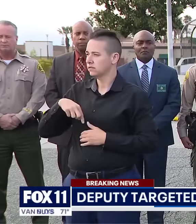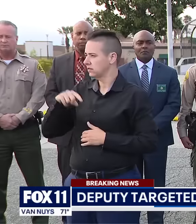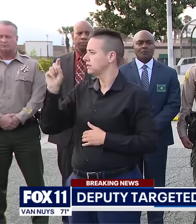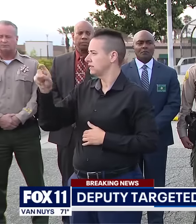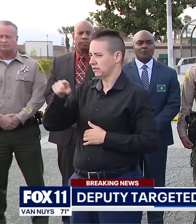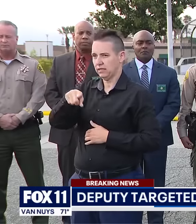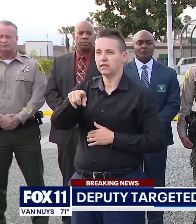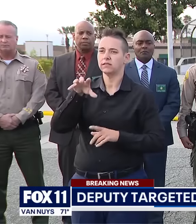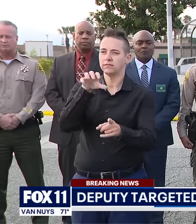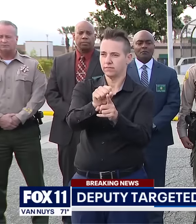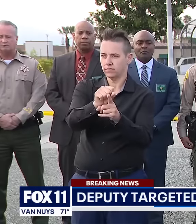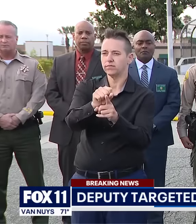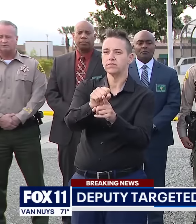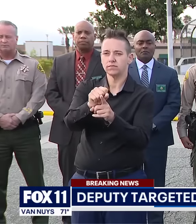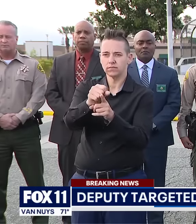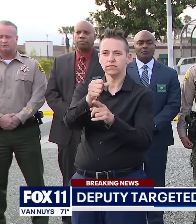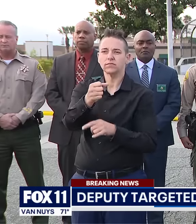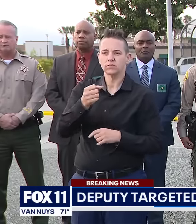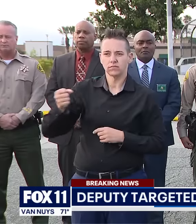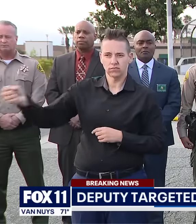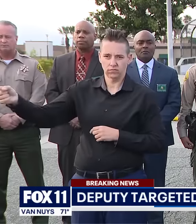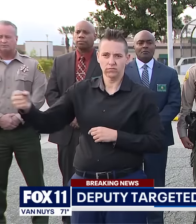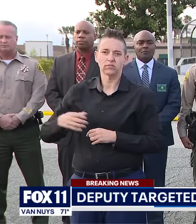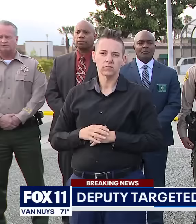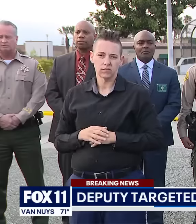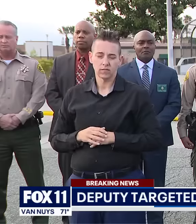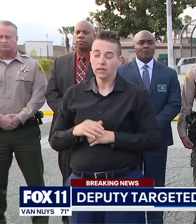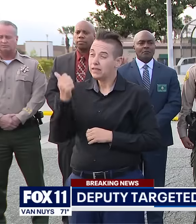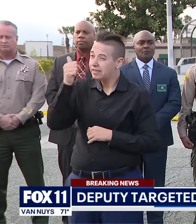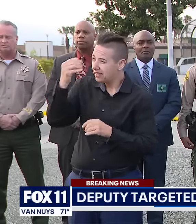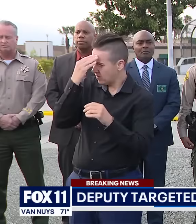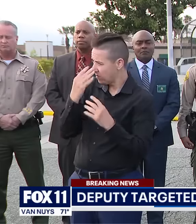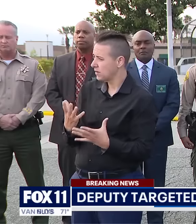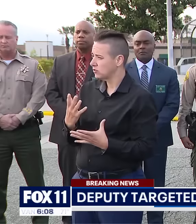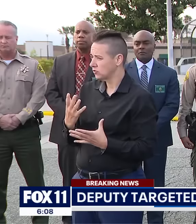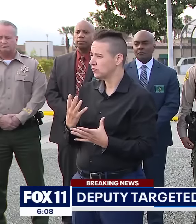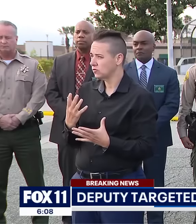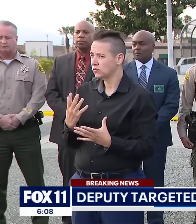the firearm who shot one of our deputies in the back. And if he's willing to do that, I'm